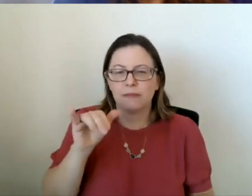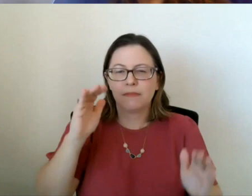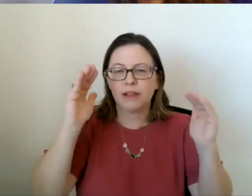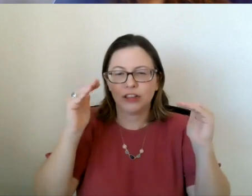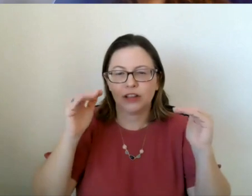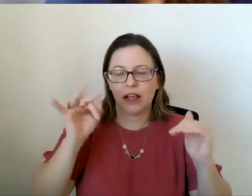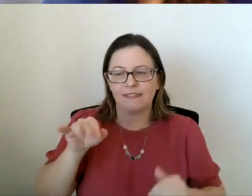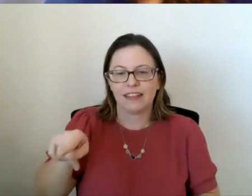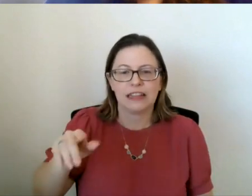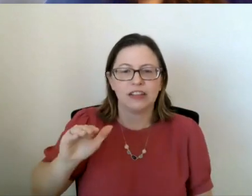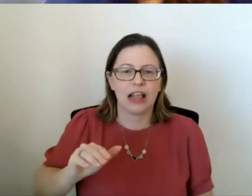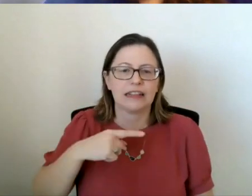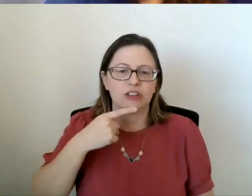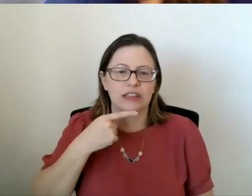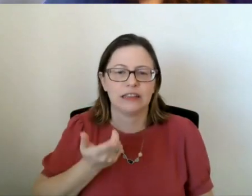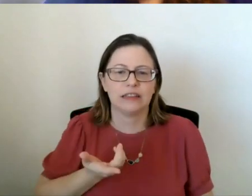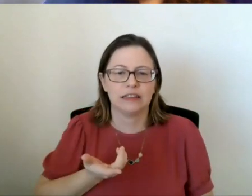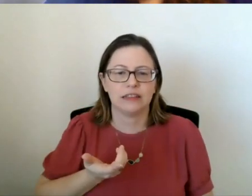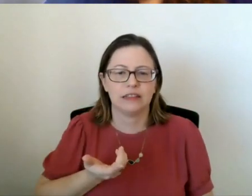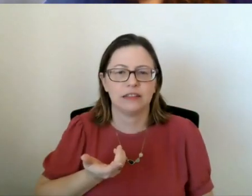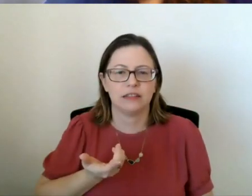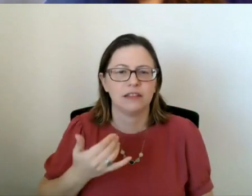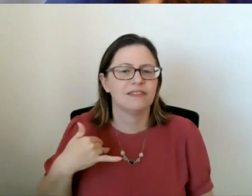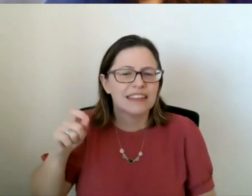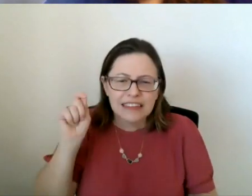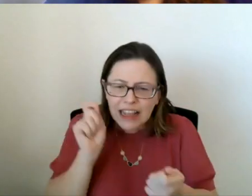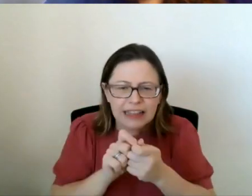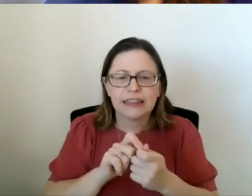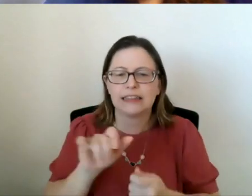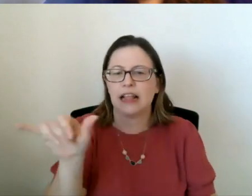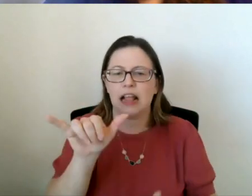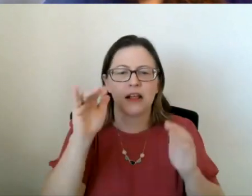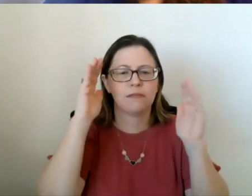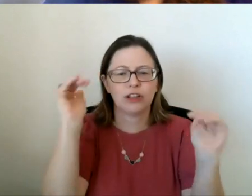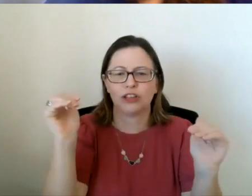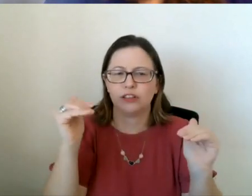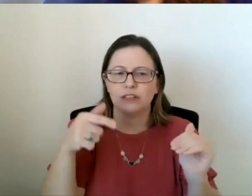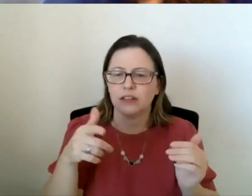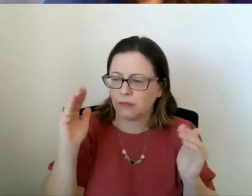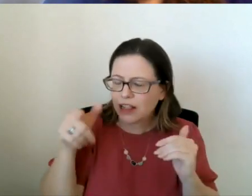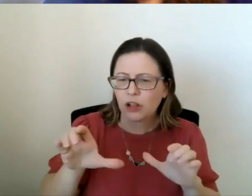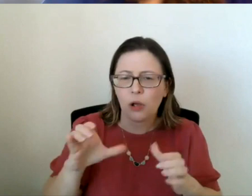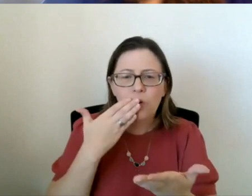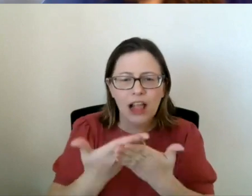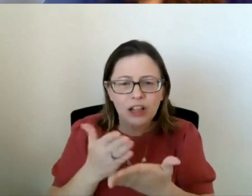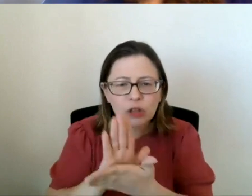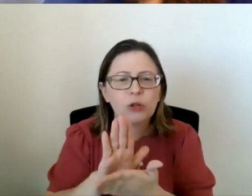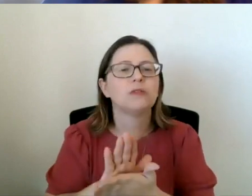having them, it would be the same expectations as would be placed on a child who can hear and that's